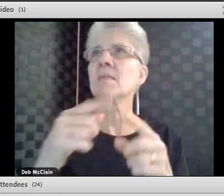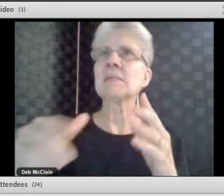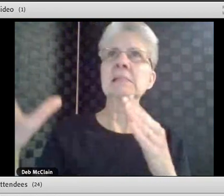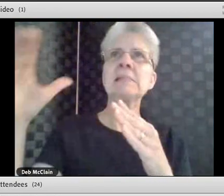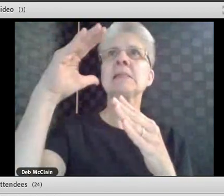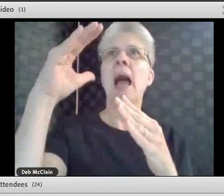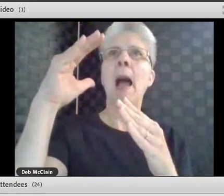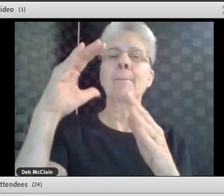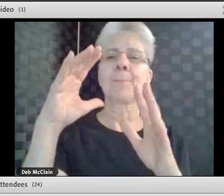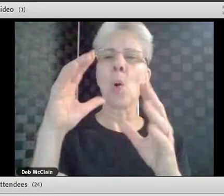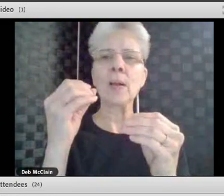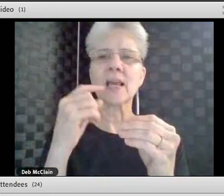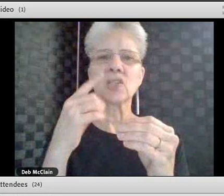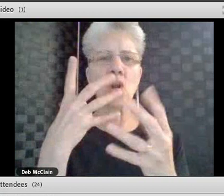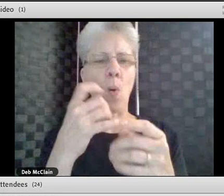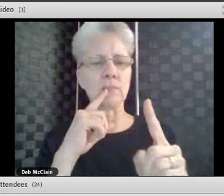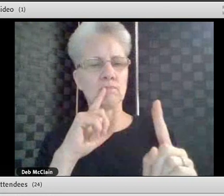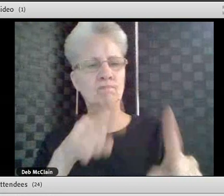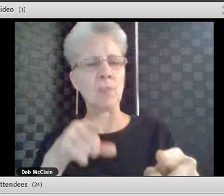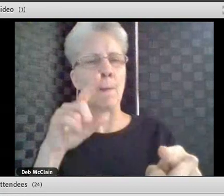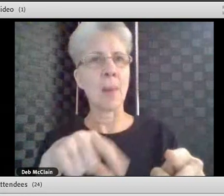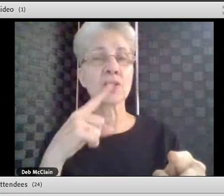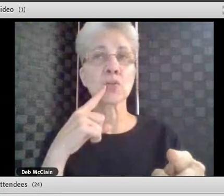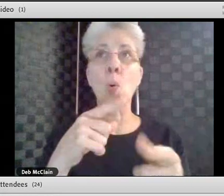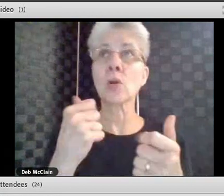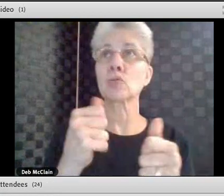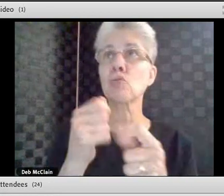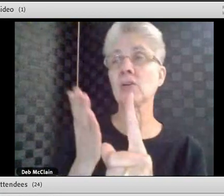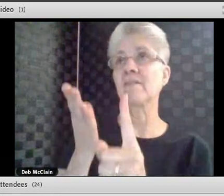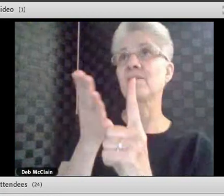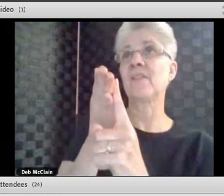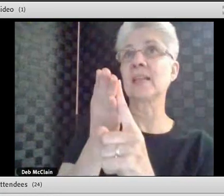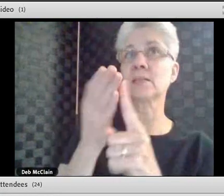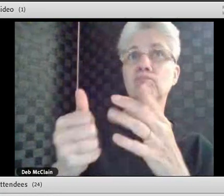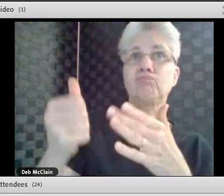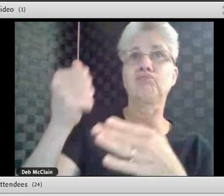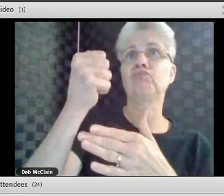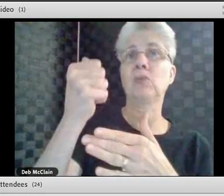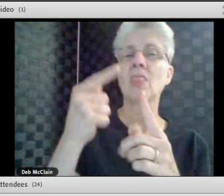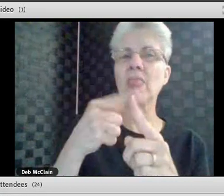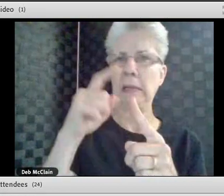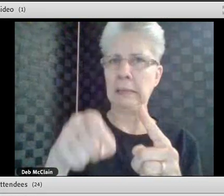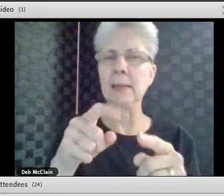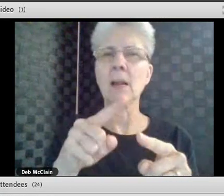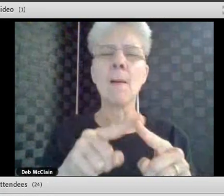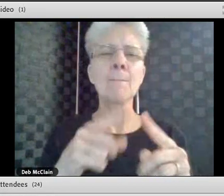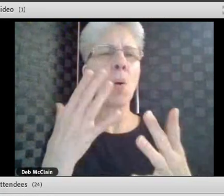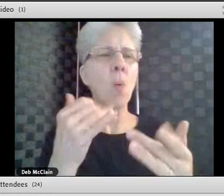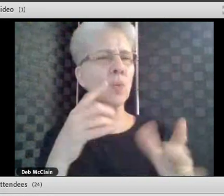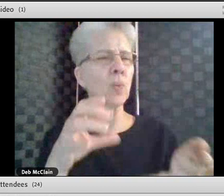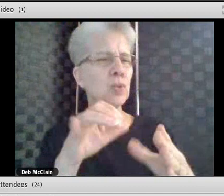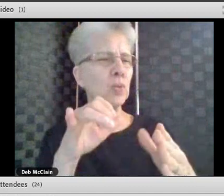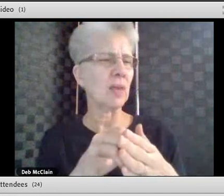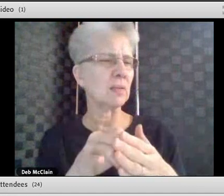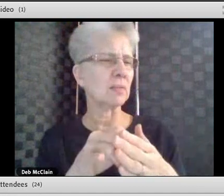It could be something that's coming down from your top-level organization, or you could be starting at the bottom and trying to convince your organization,